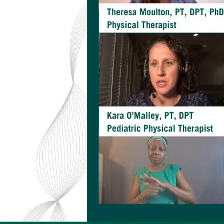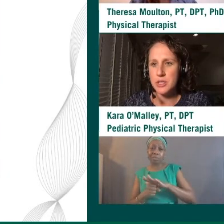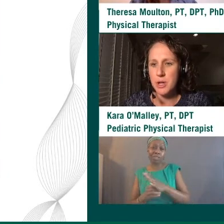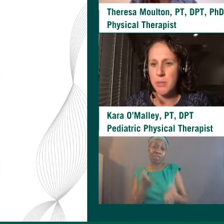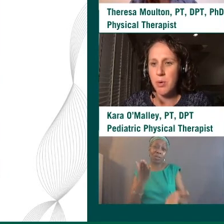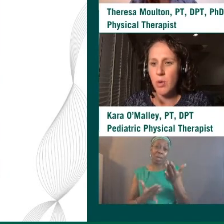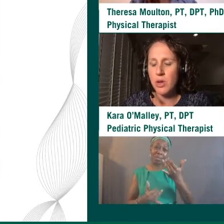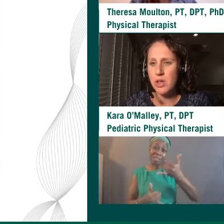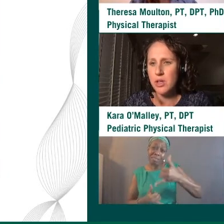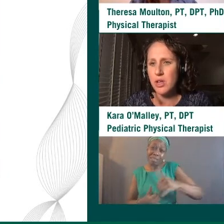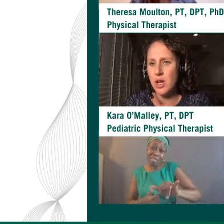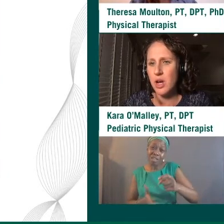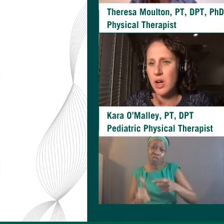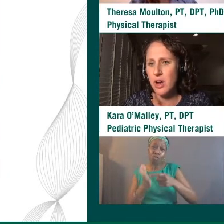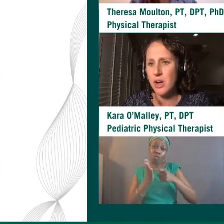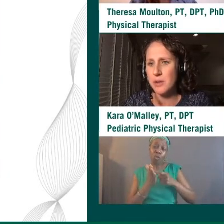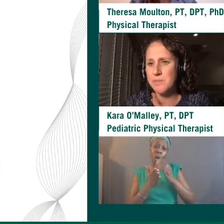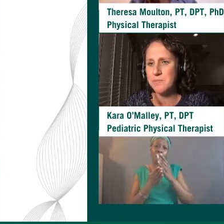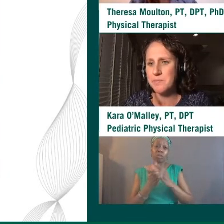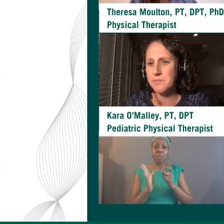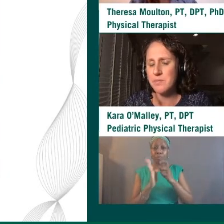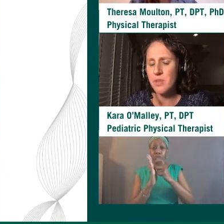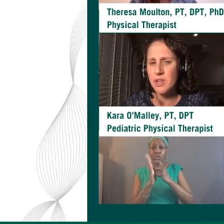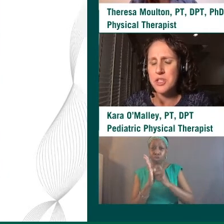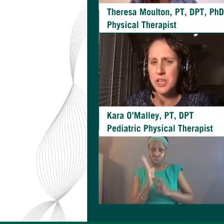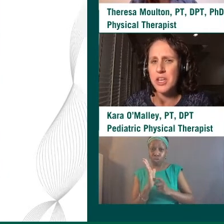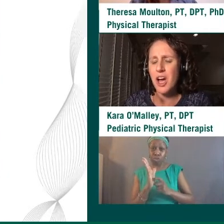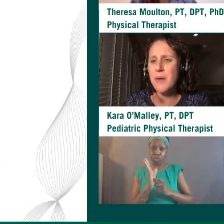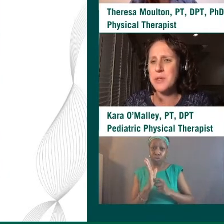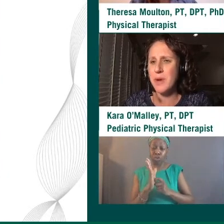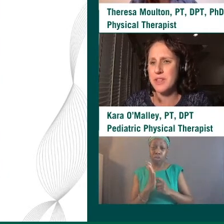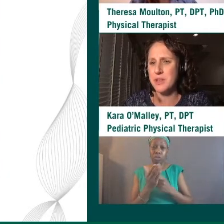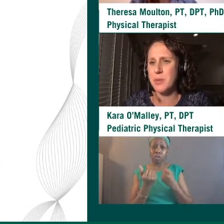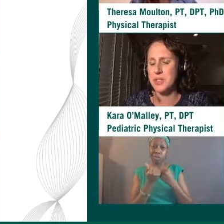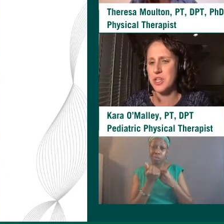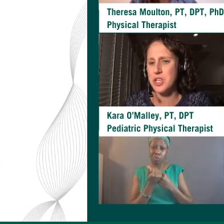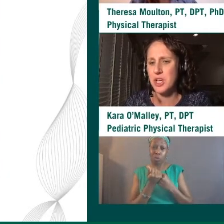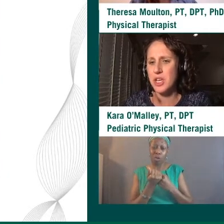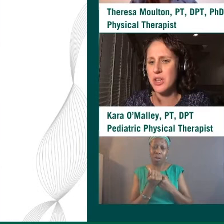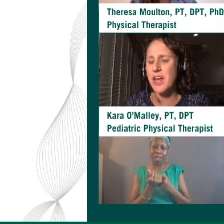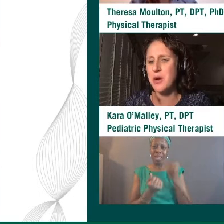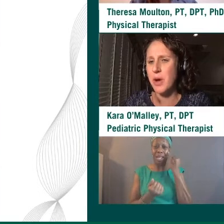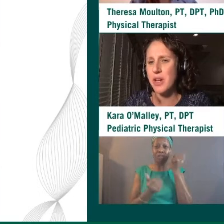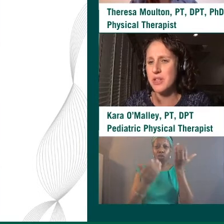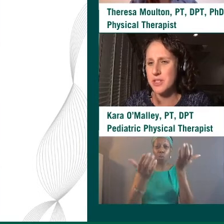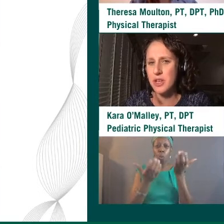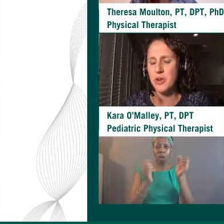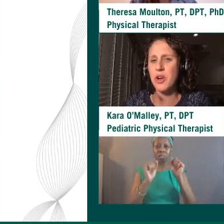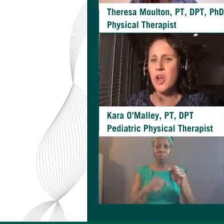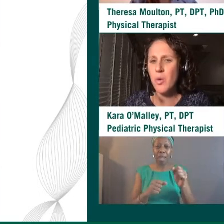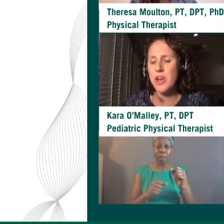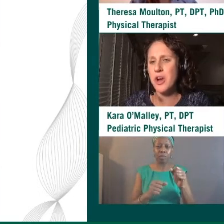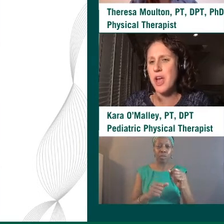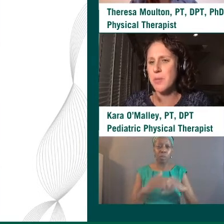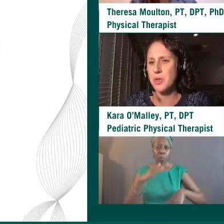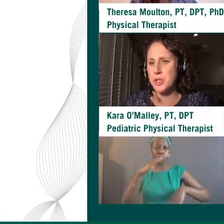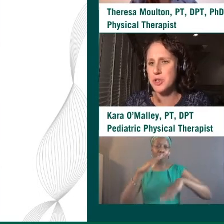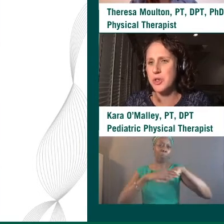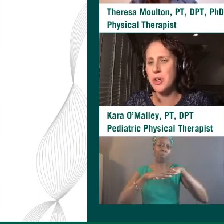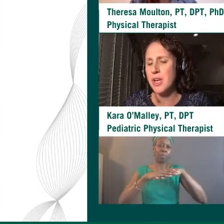at some point to optimize the position that your body is in or what you're able to do.